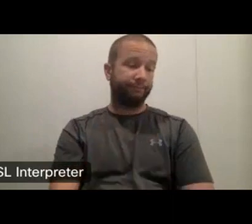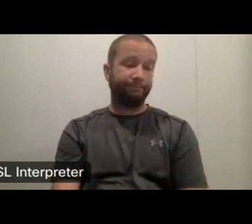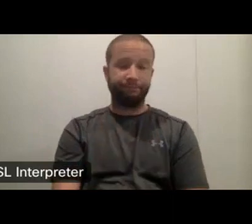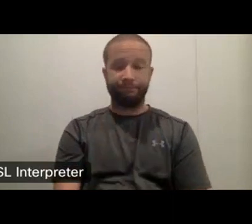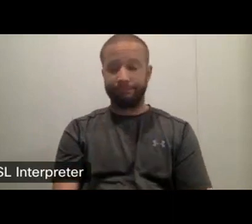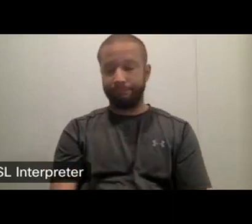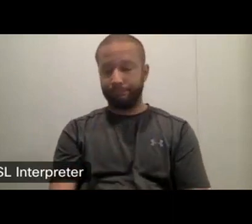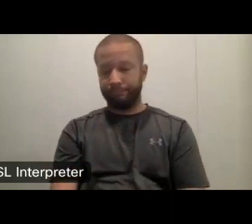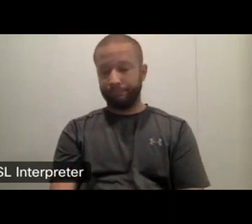next